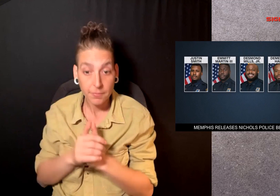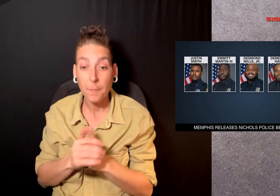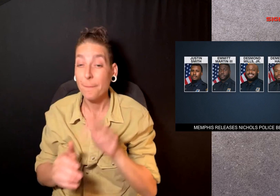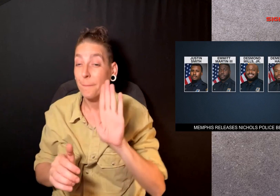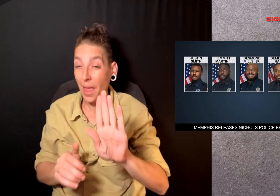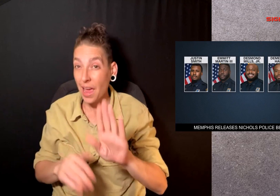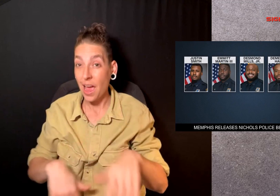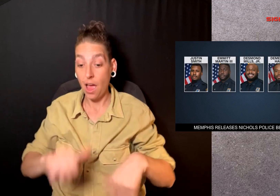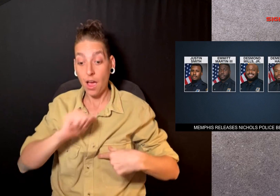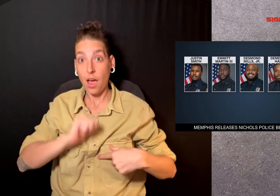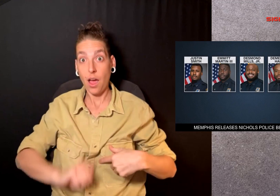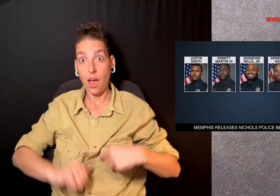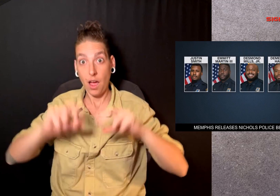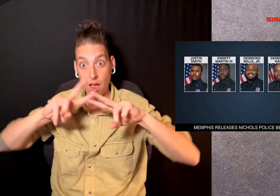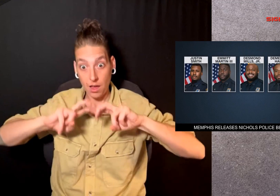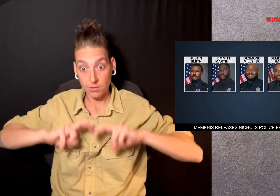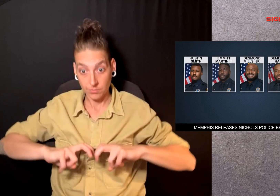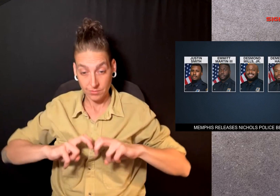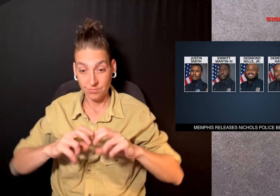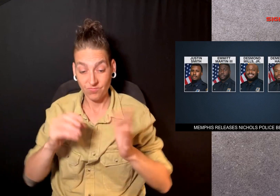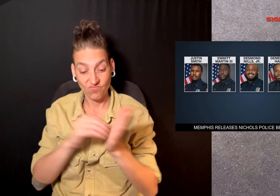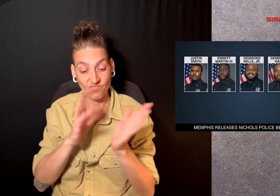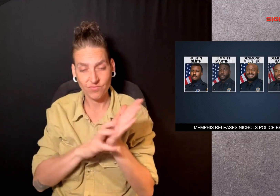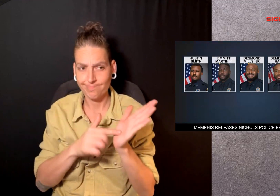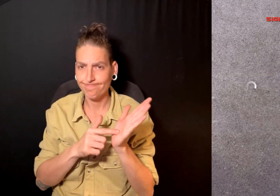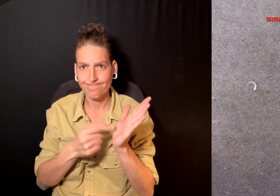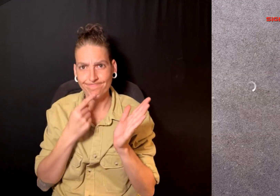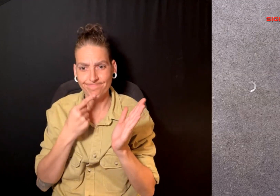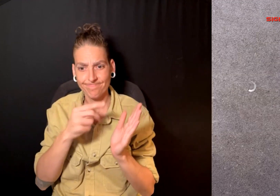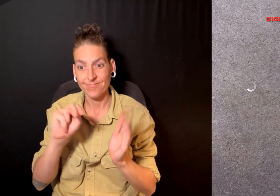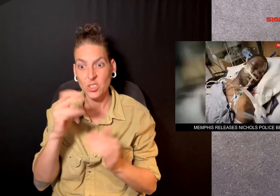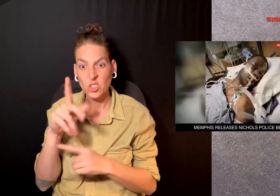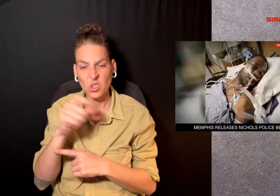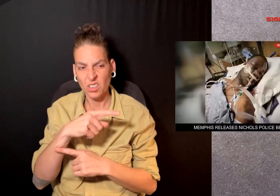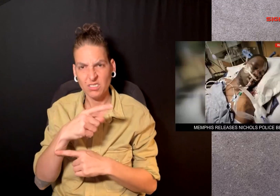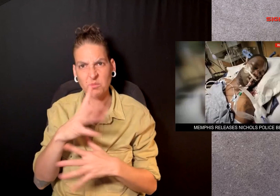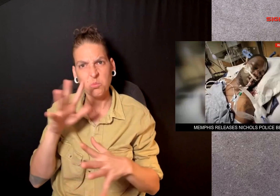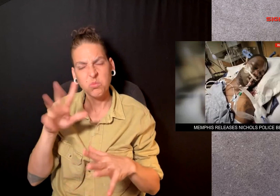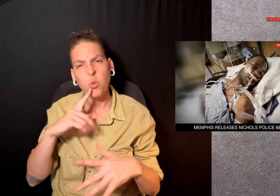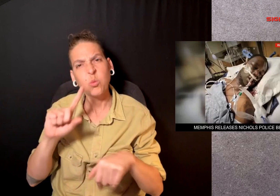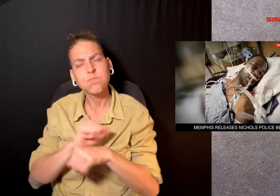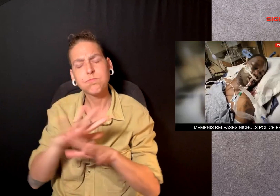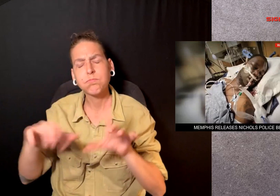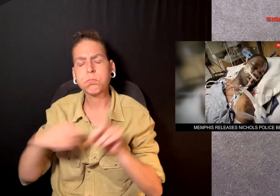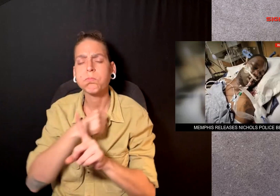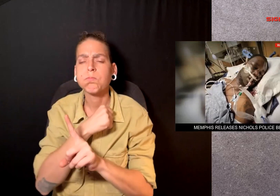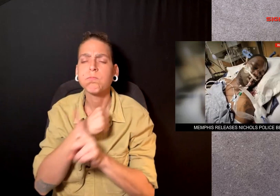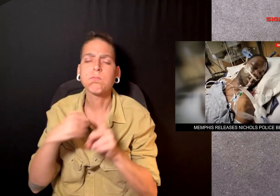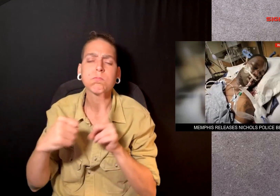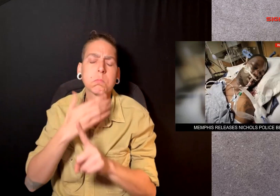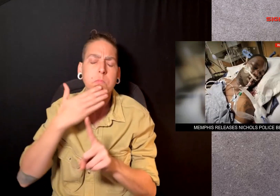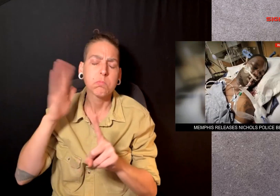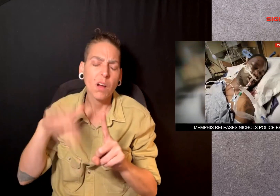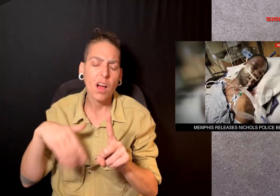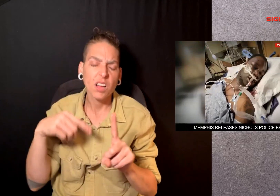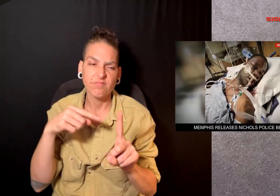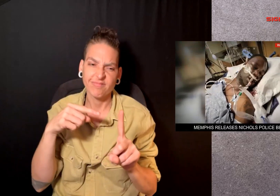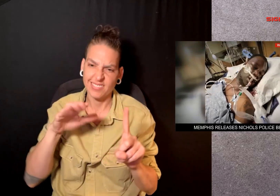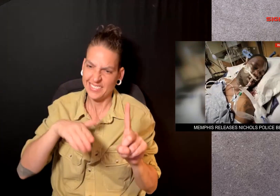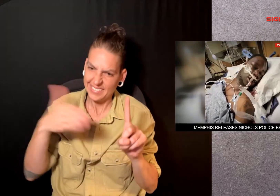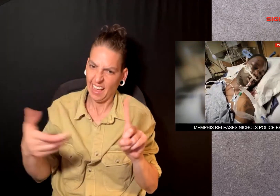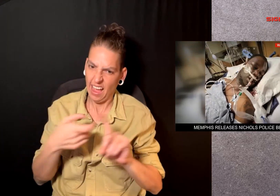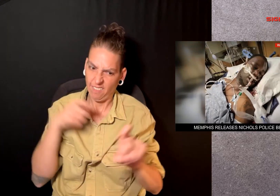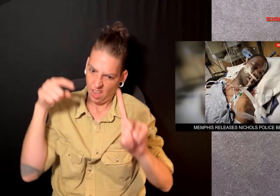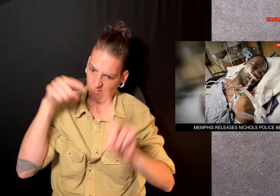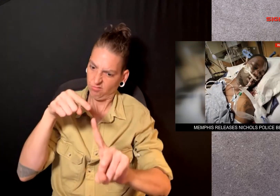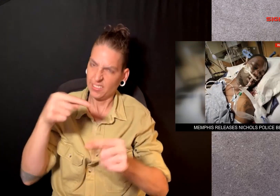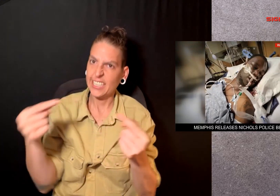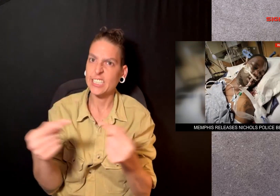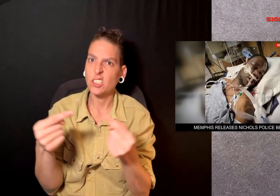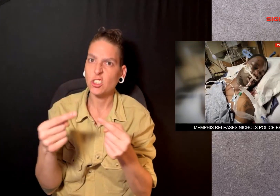an autopsy report said Nichols was beaten so badly he died from the injuries three days later